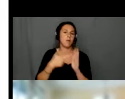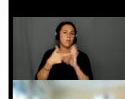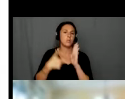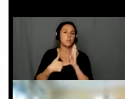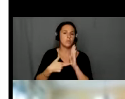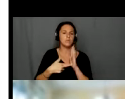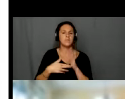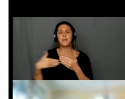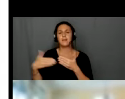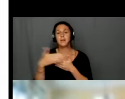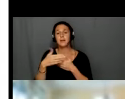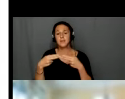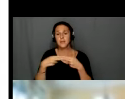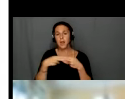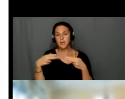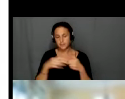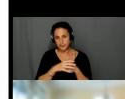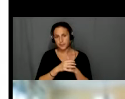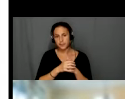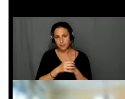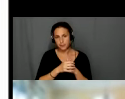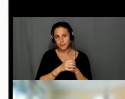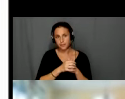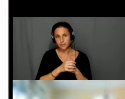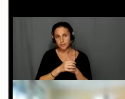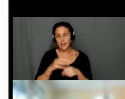I think I'm running short on time so